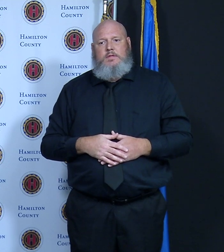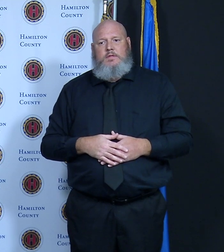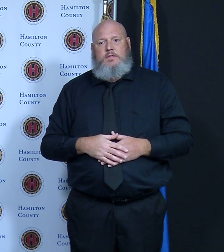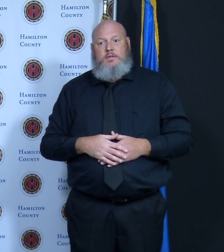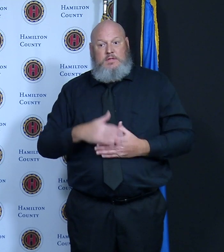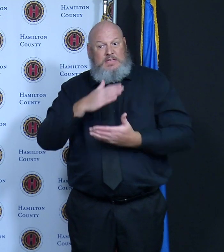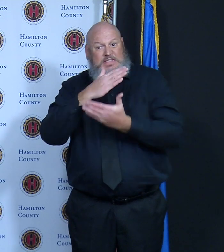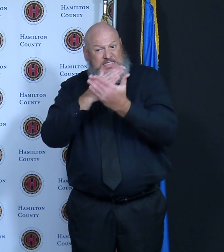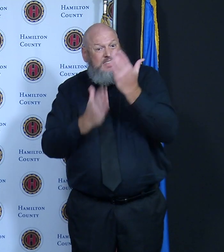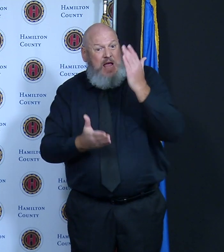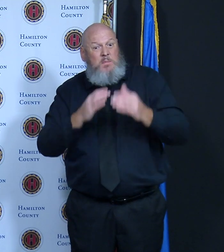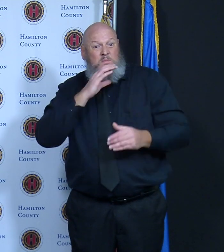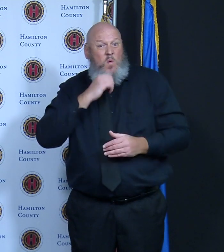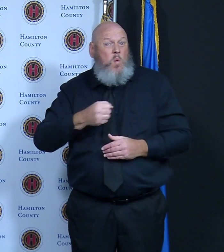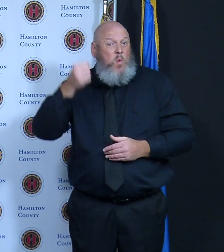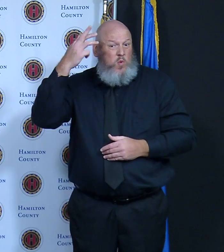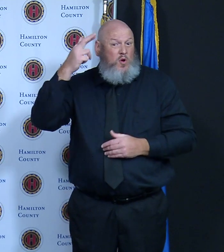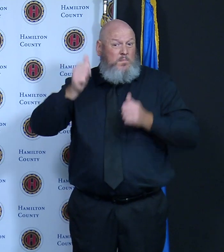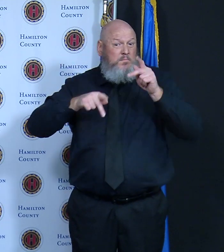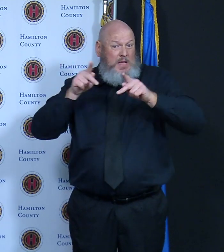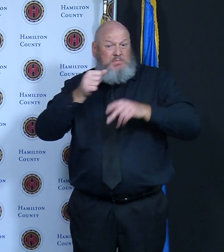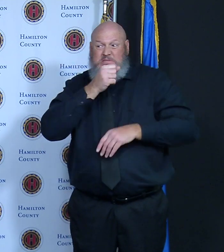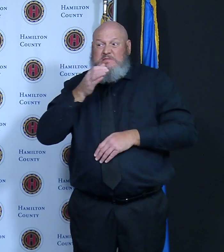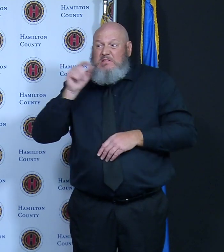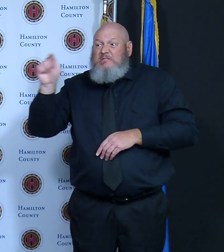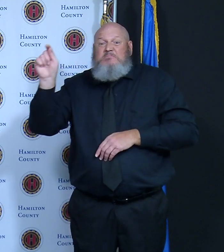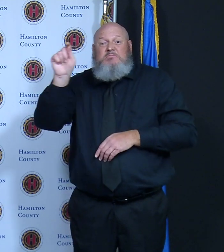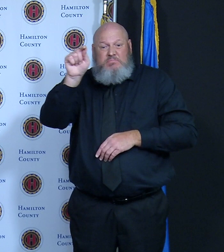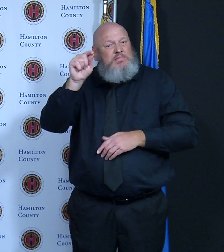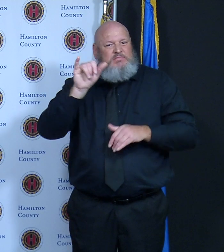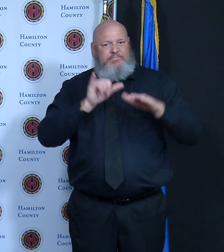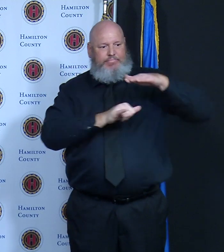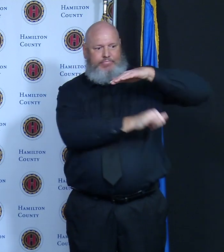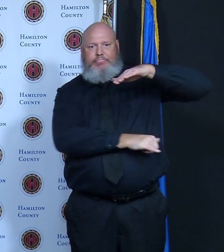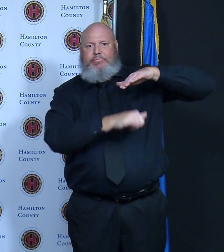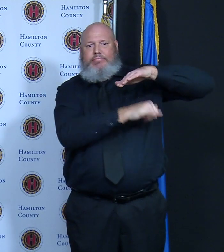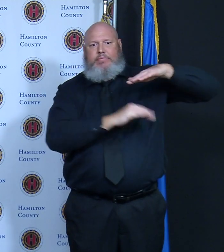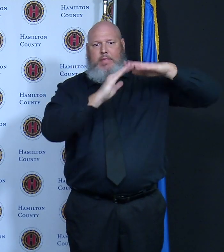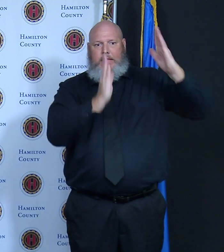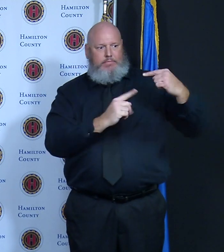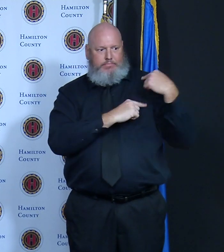coordinate the Meals on Wheels and so we put out the call a while back I think it